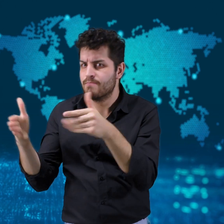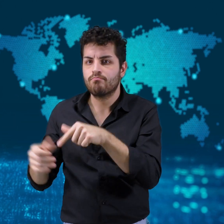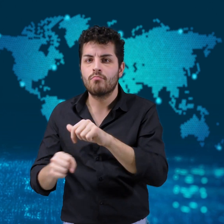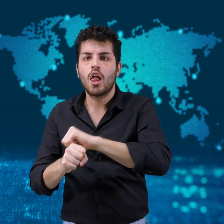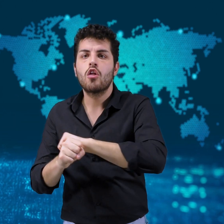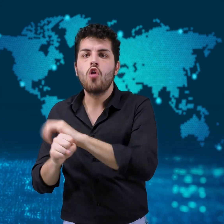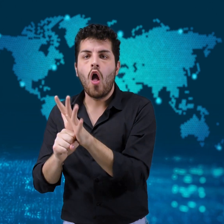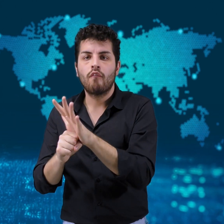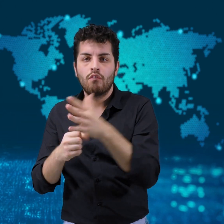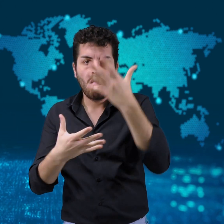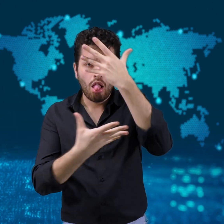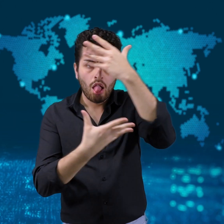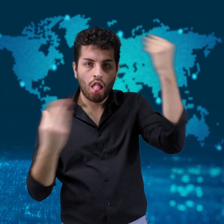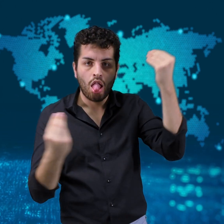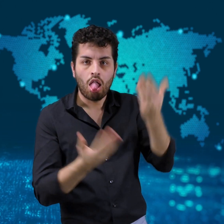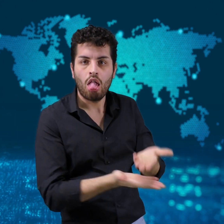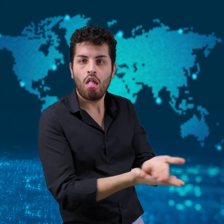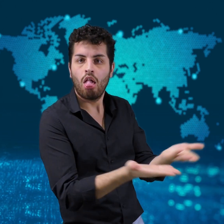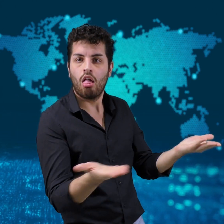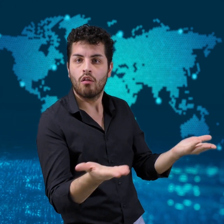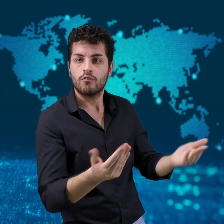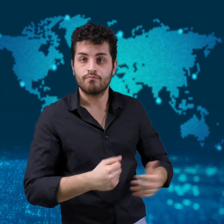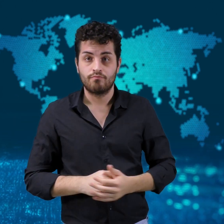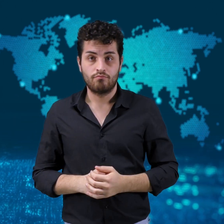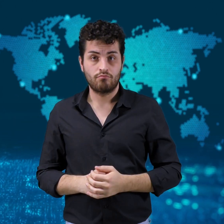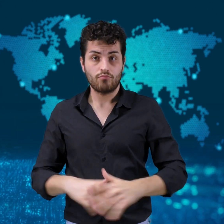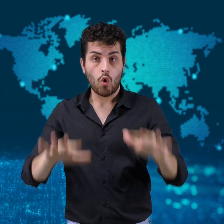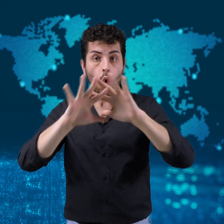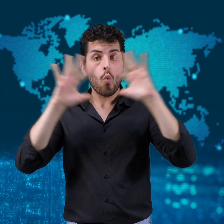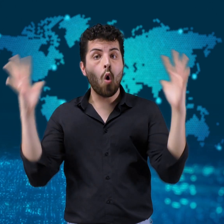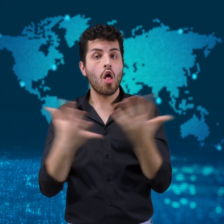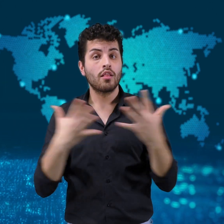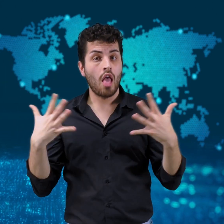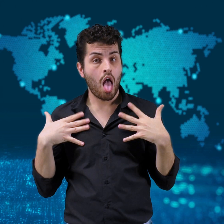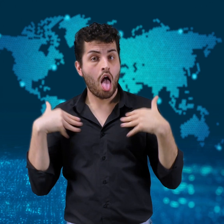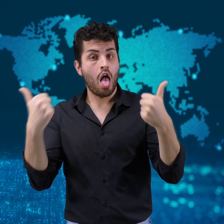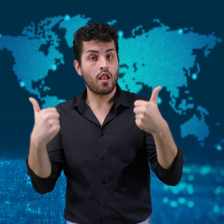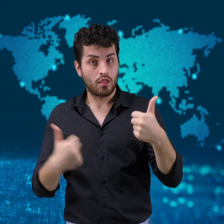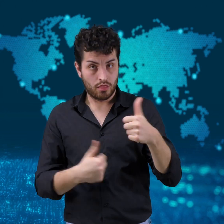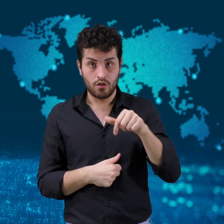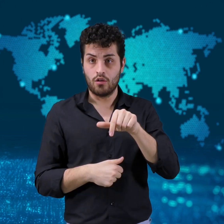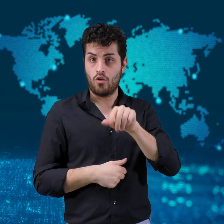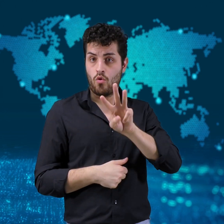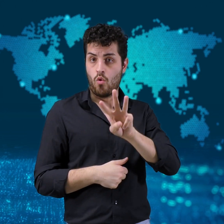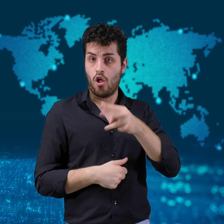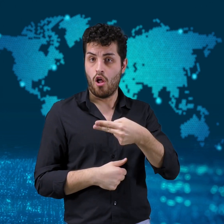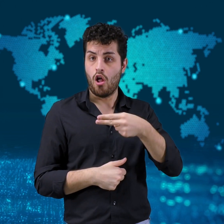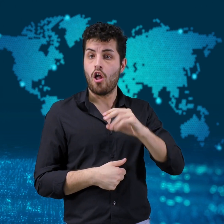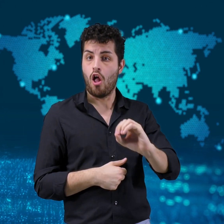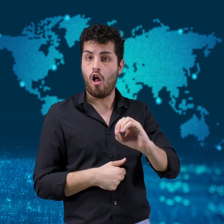overwhelmed doctors and the healthcare system.